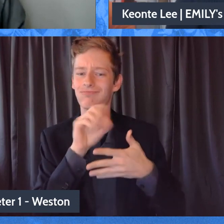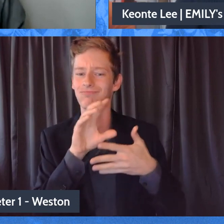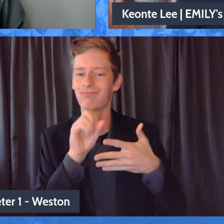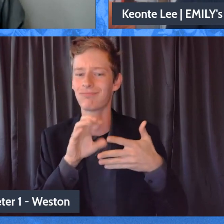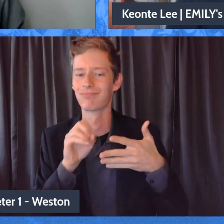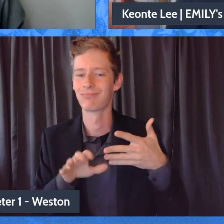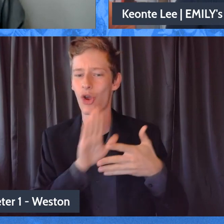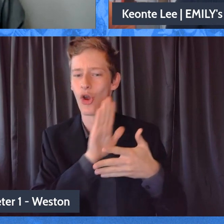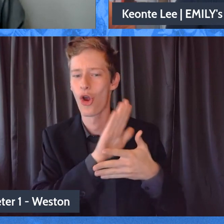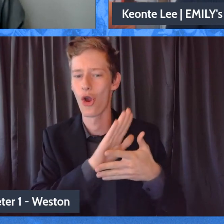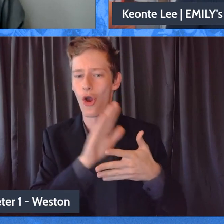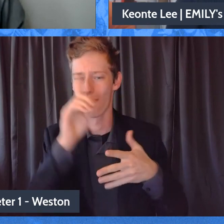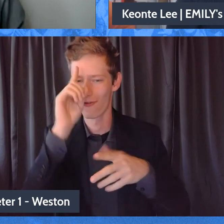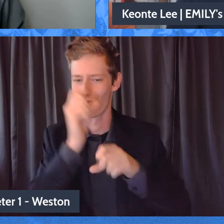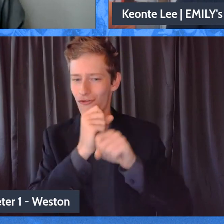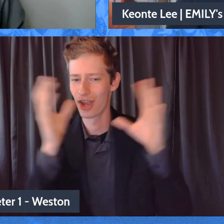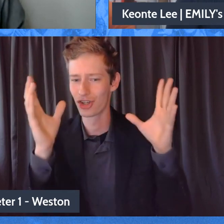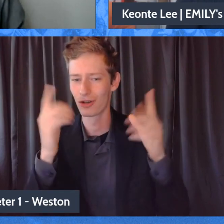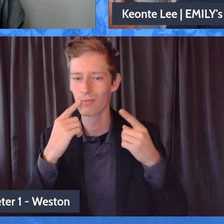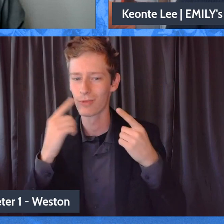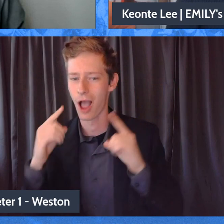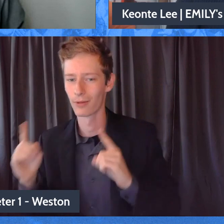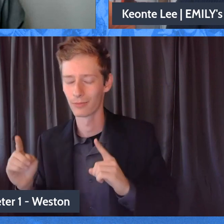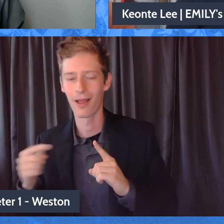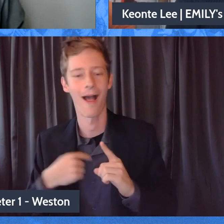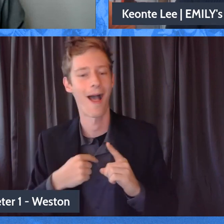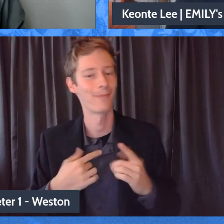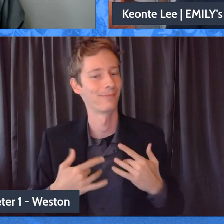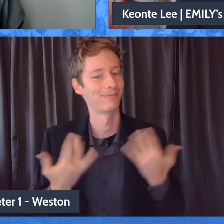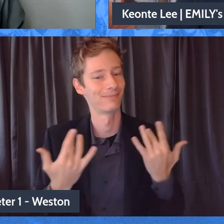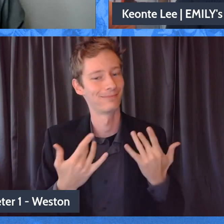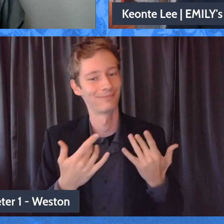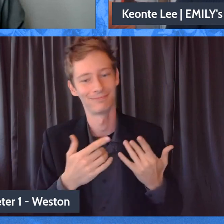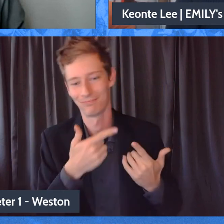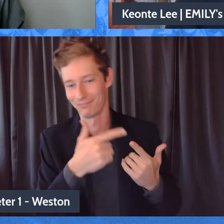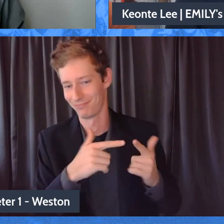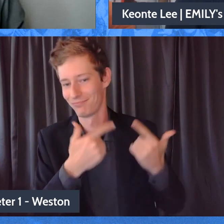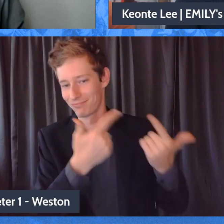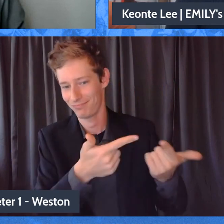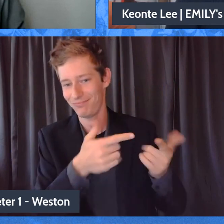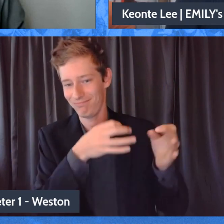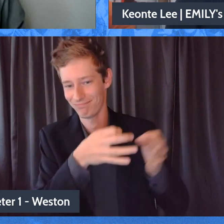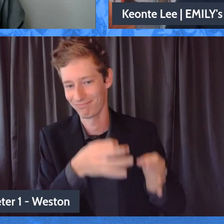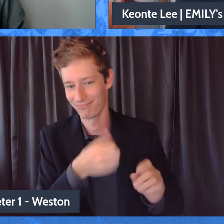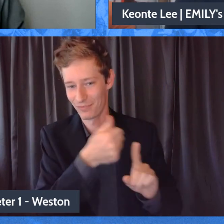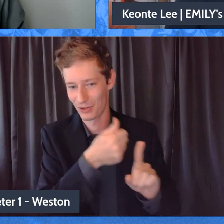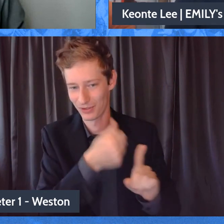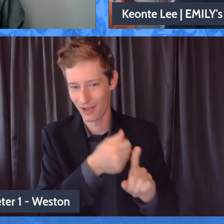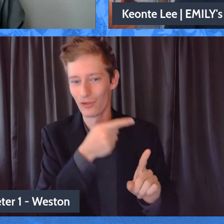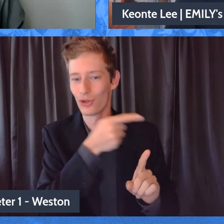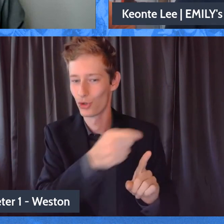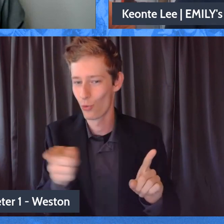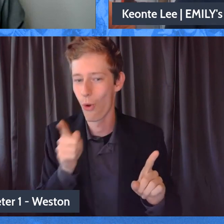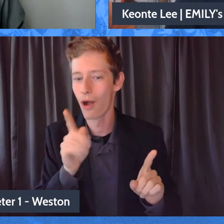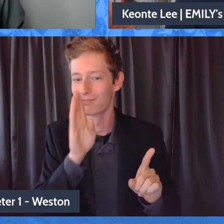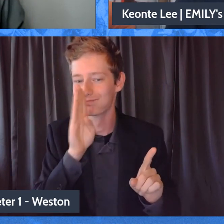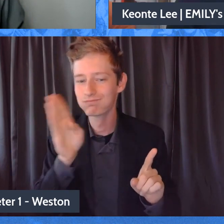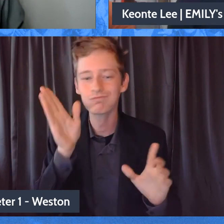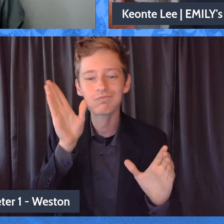I'm excited to have her join me in conversation today, and I can't wait for you to hear from her directly. Laphonza, welcome.